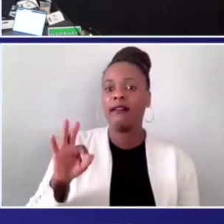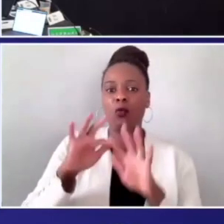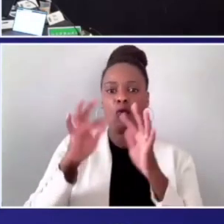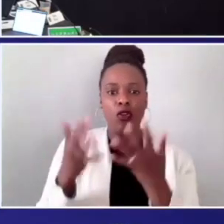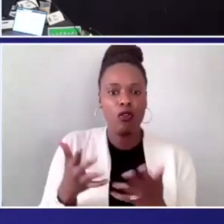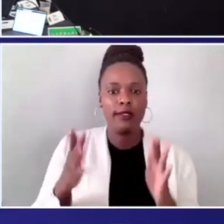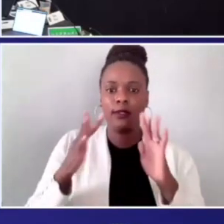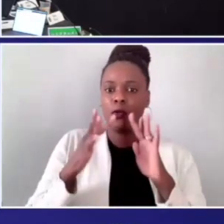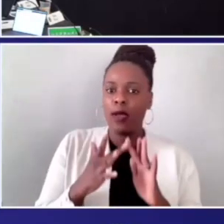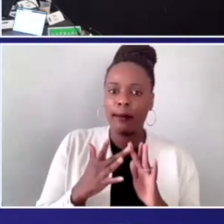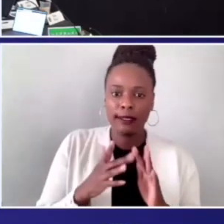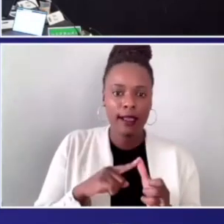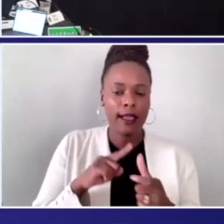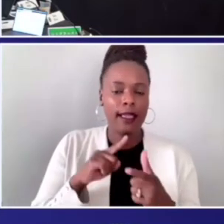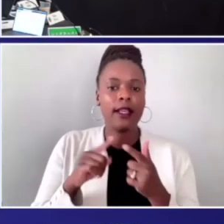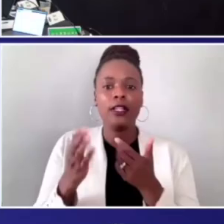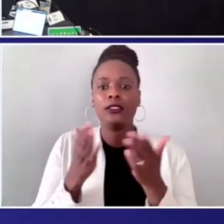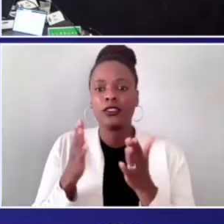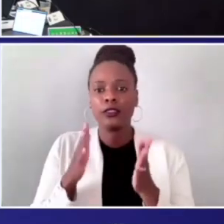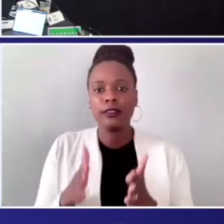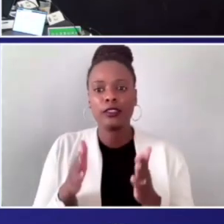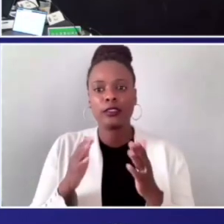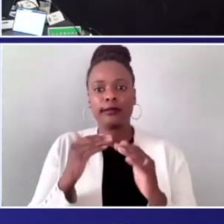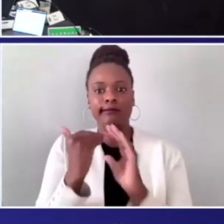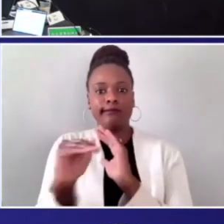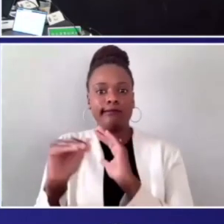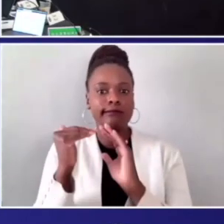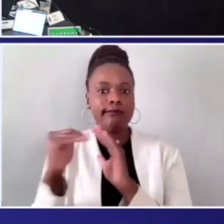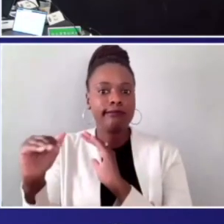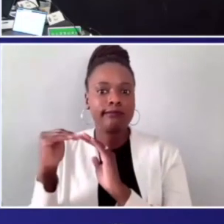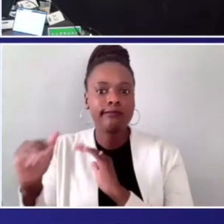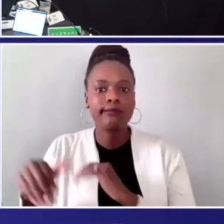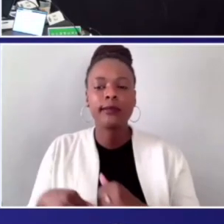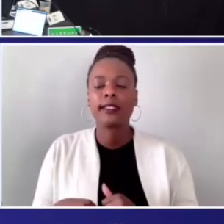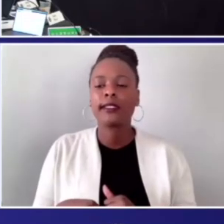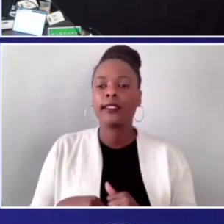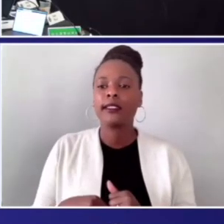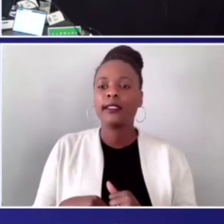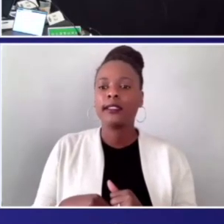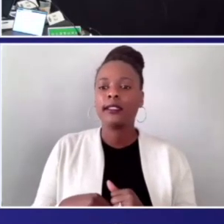through the servicer communications, through information on terms and